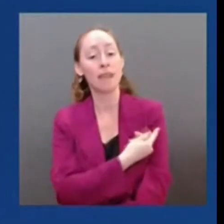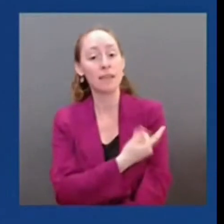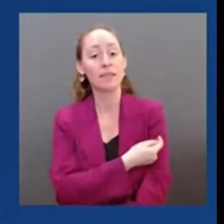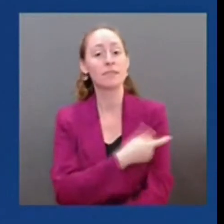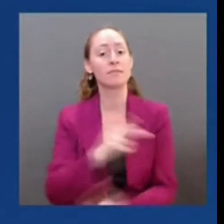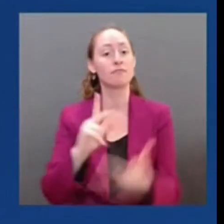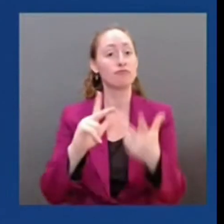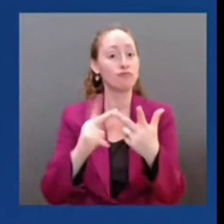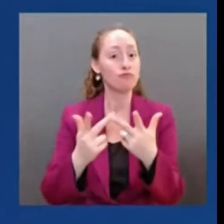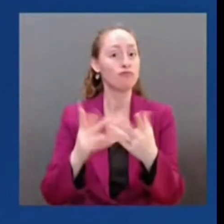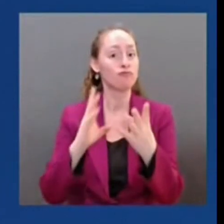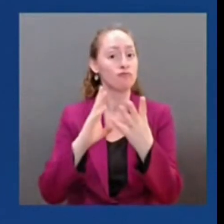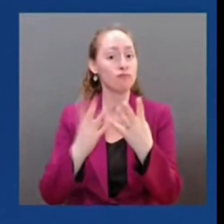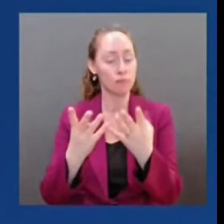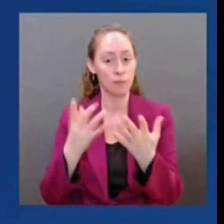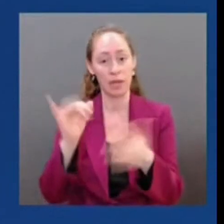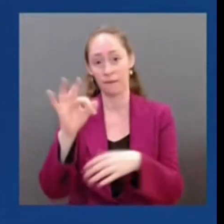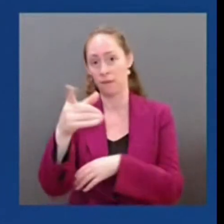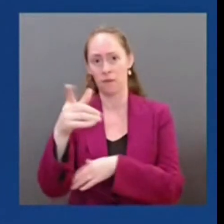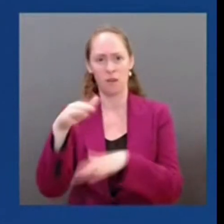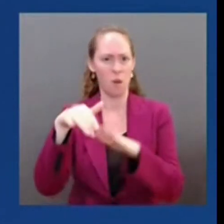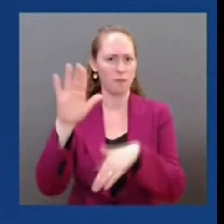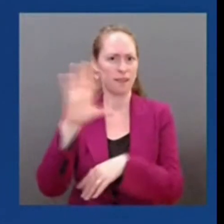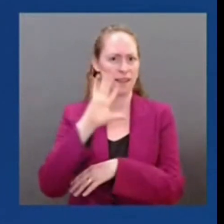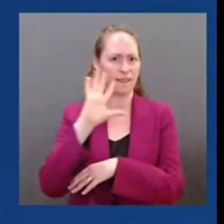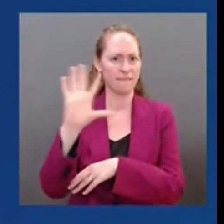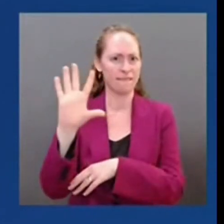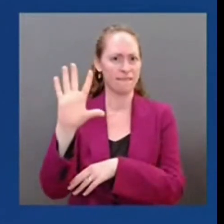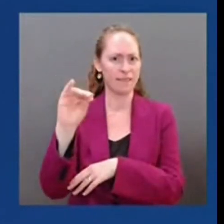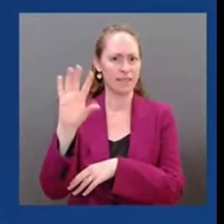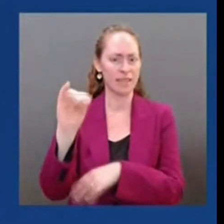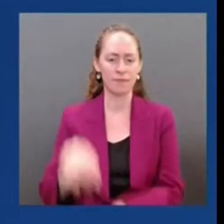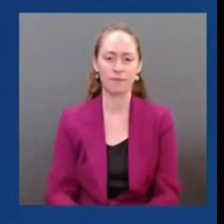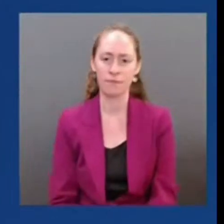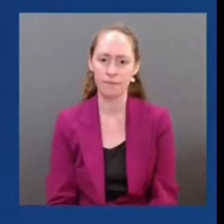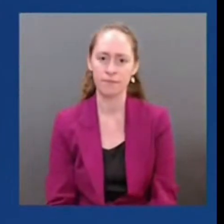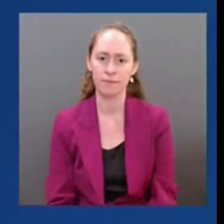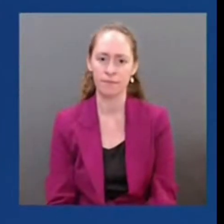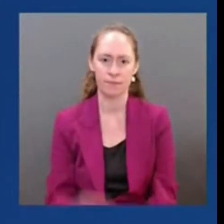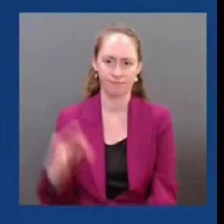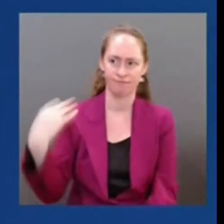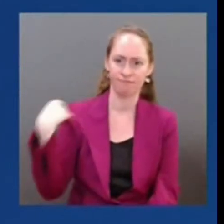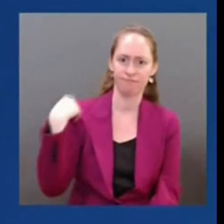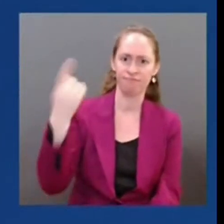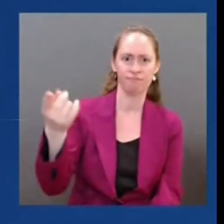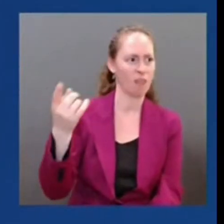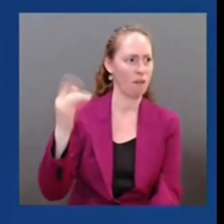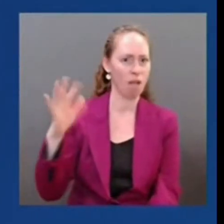AND GETTING VACCINATED OR BOOSTED, ESPECIALLY IF YOU ARE OVER 50 AND IF YOU ARE LAST DOSE WAS MORE THAN FIVE MONTHS AGO.